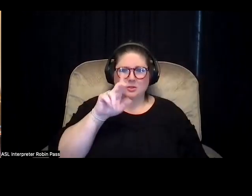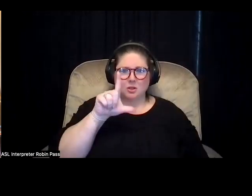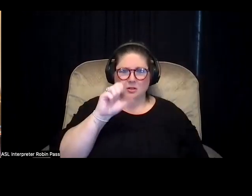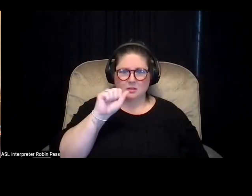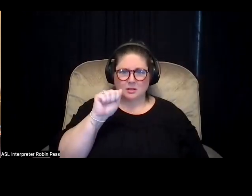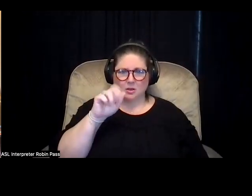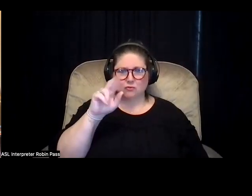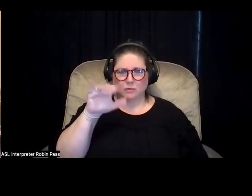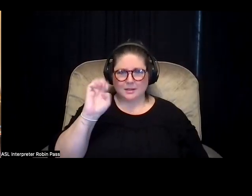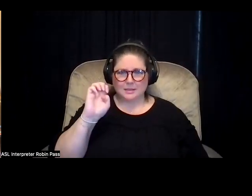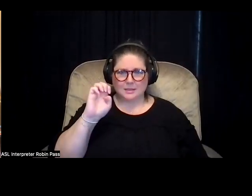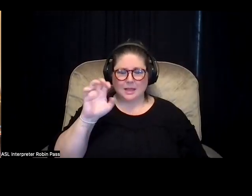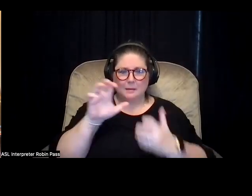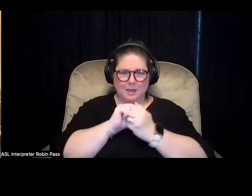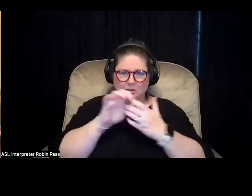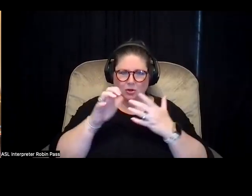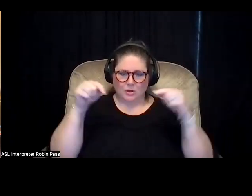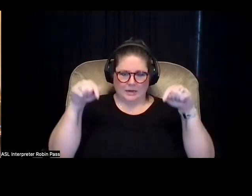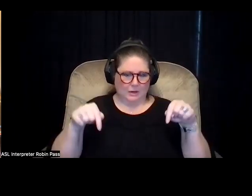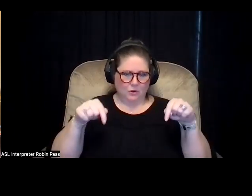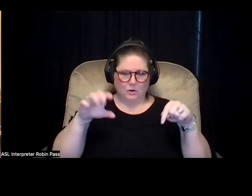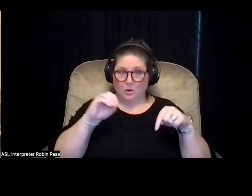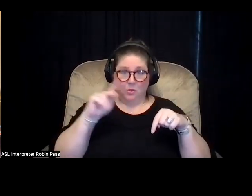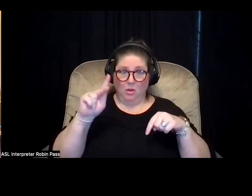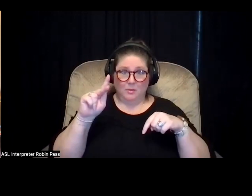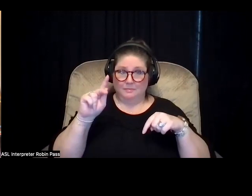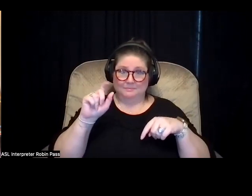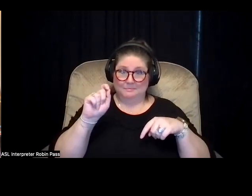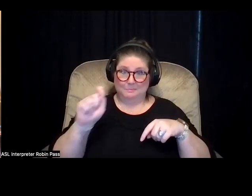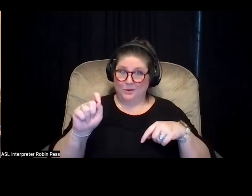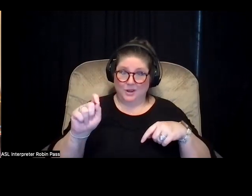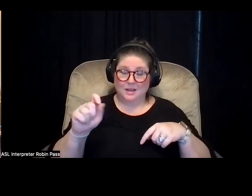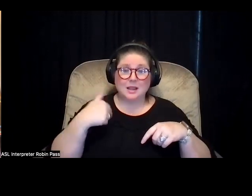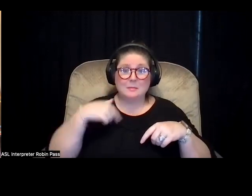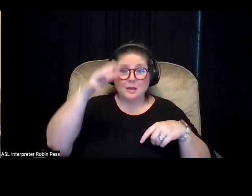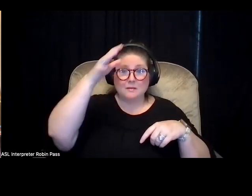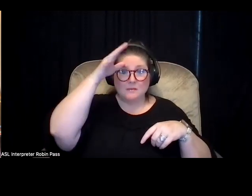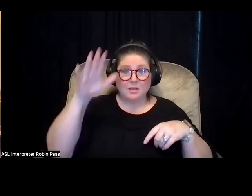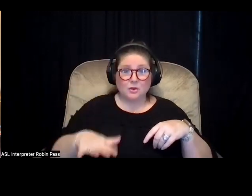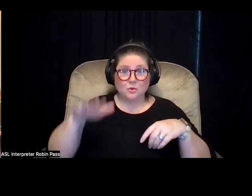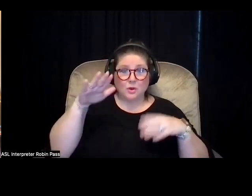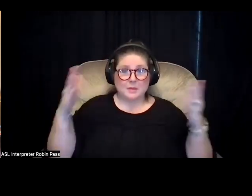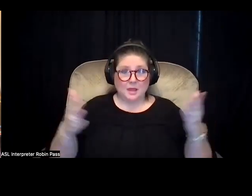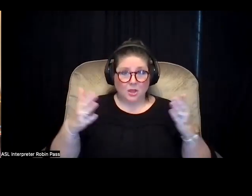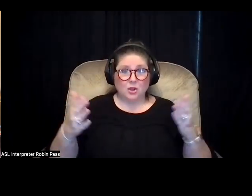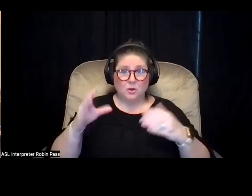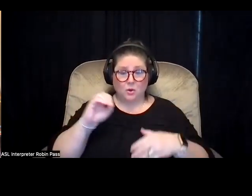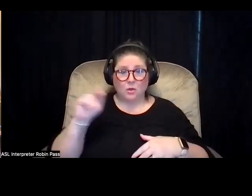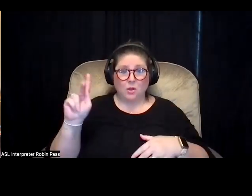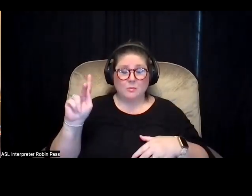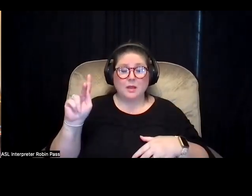and we're in oklahoma period my father grew up here in oklahoma and he grew up going to